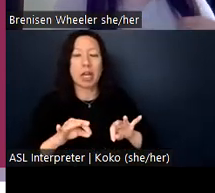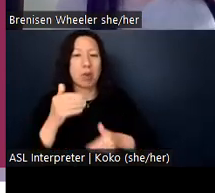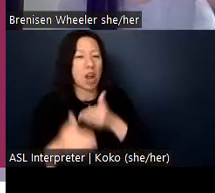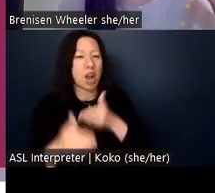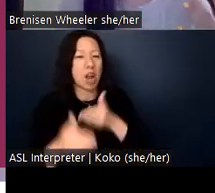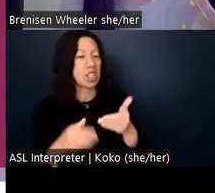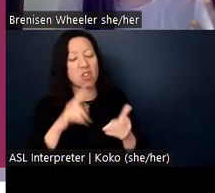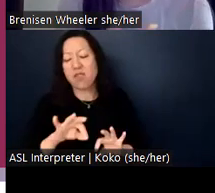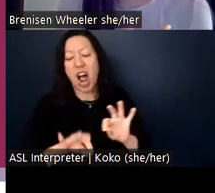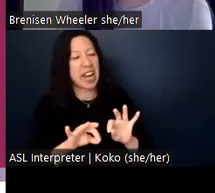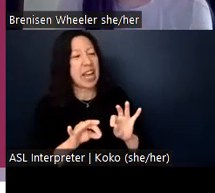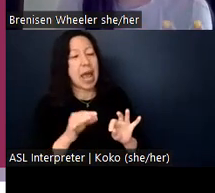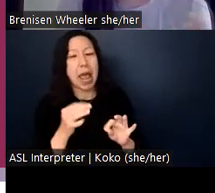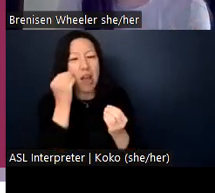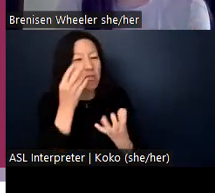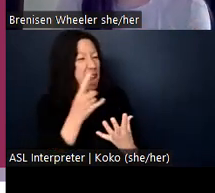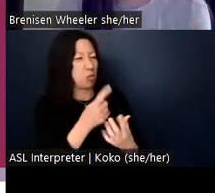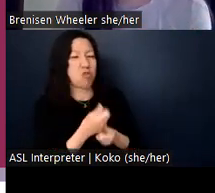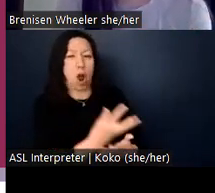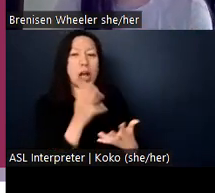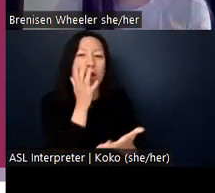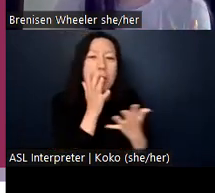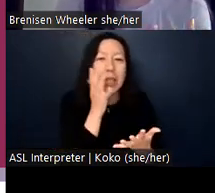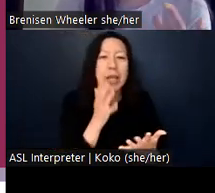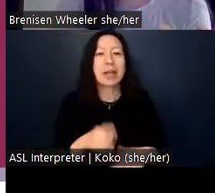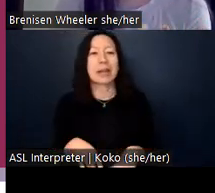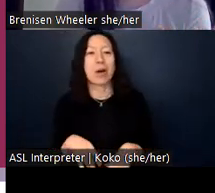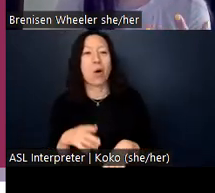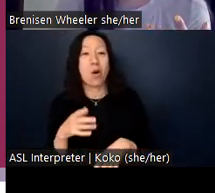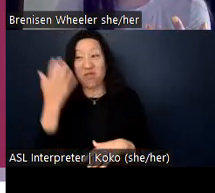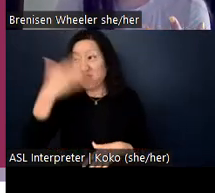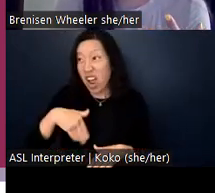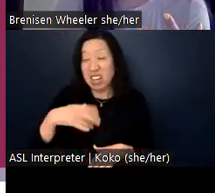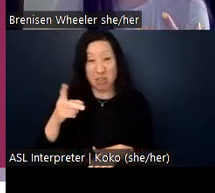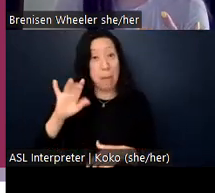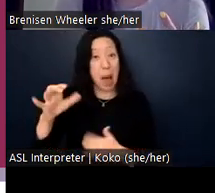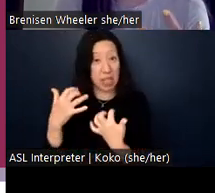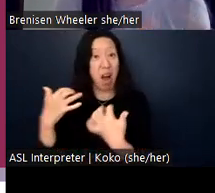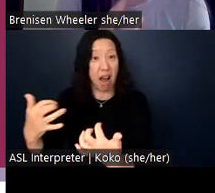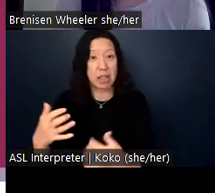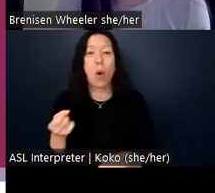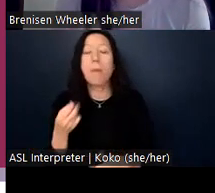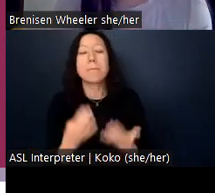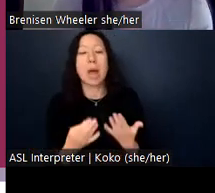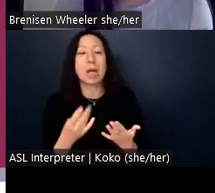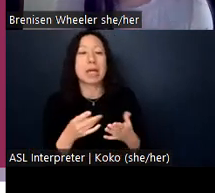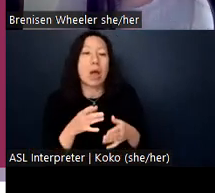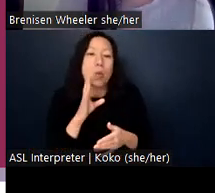12:53:30 Maybe they recent person refuses to obey core orders or protective orders. 12:53:34 We know that protective orders are not a guarantee.